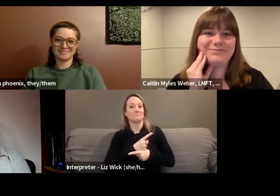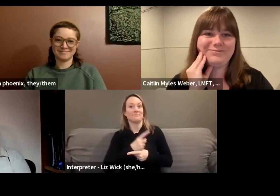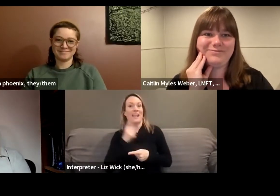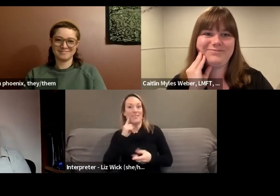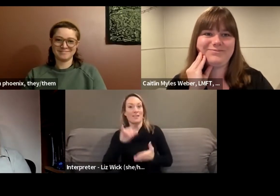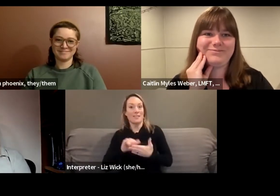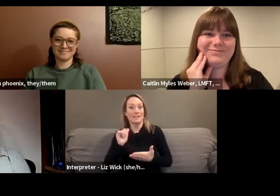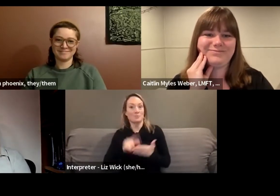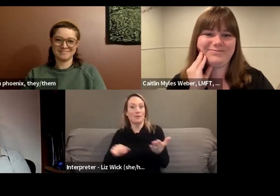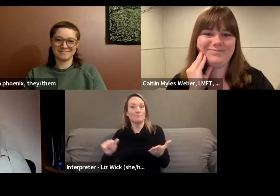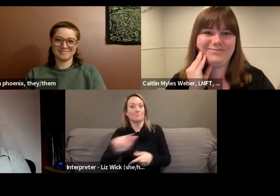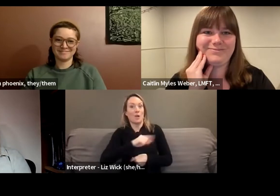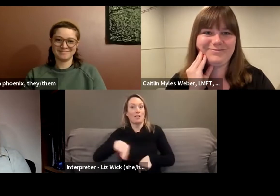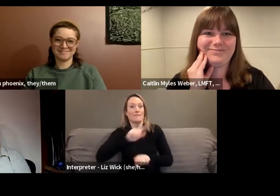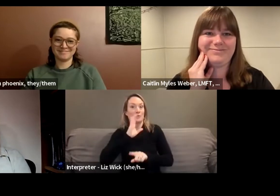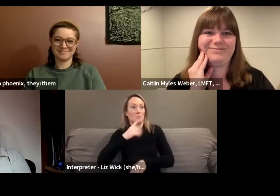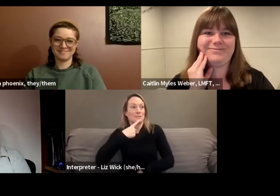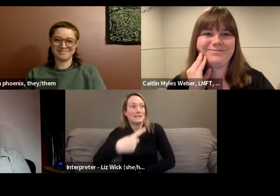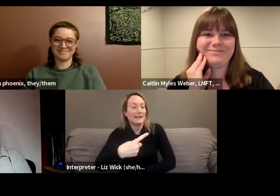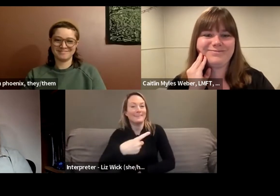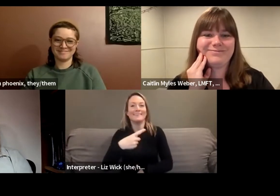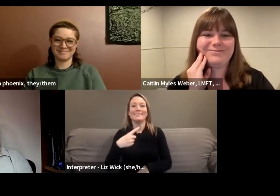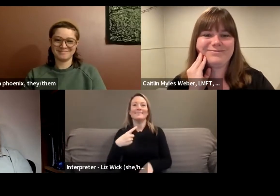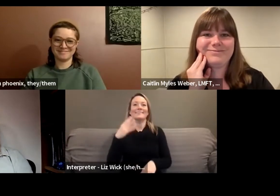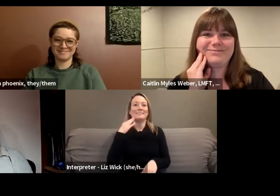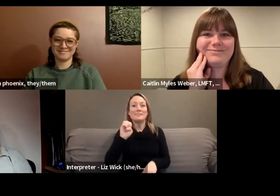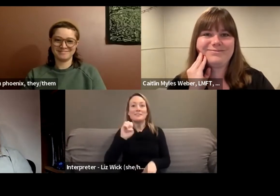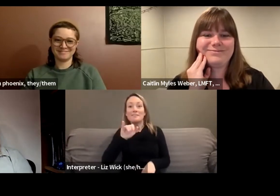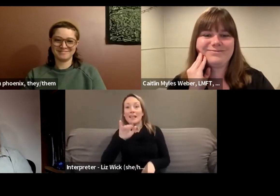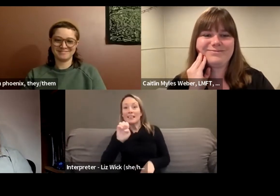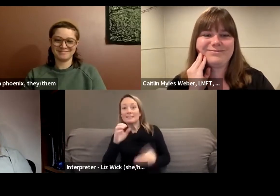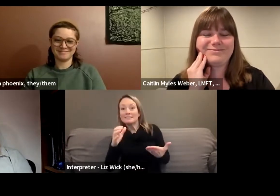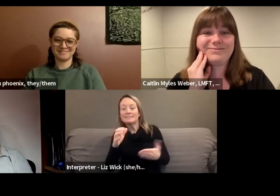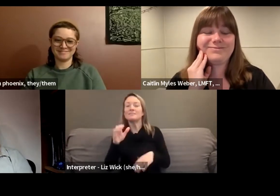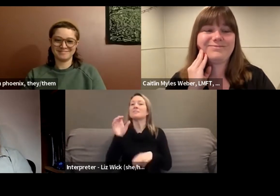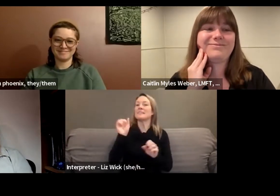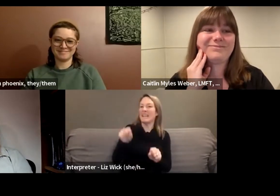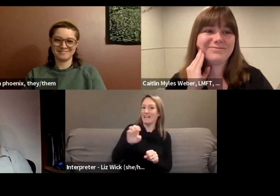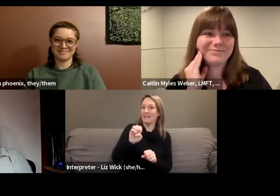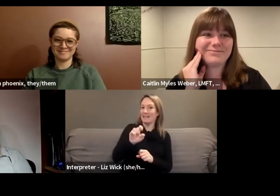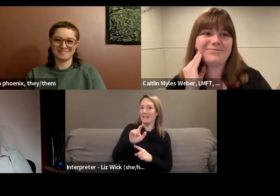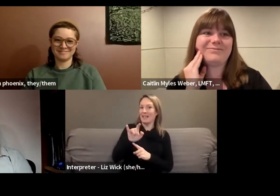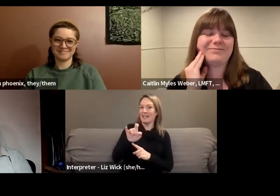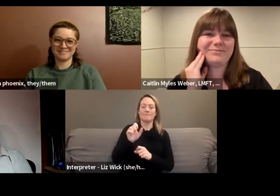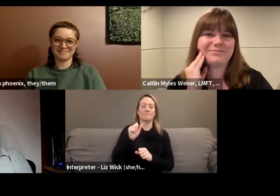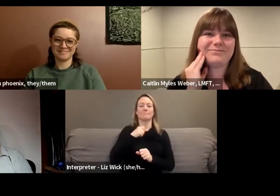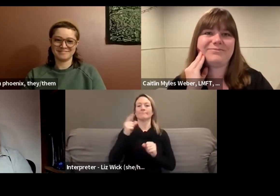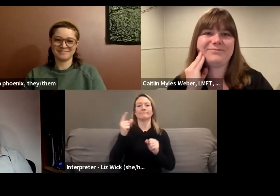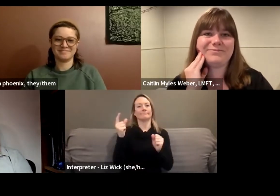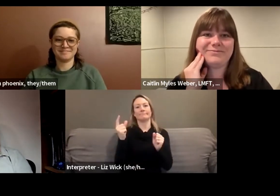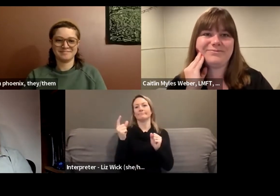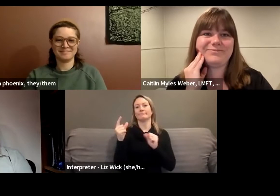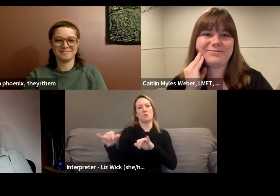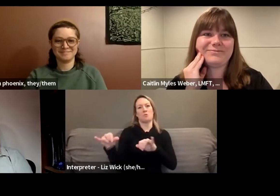I don't know if Ellice is still here or not, but- [Ellice] Yeah, I can only echo what has been said, I feel like...